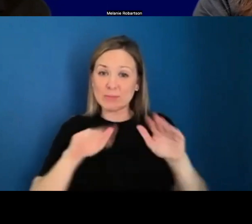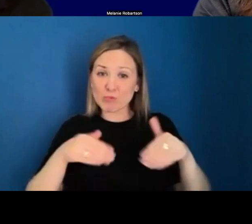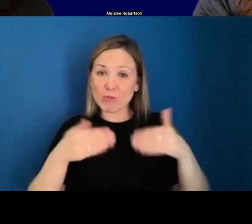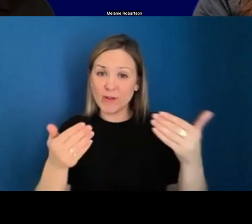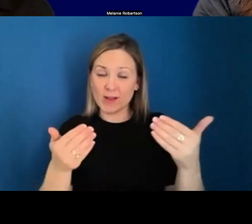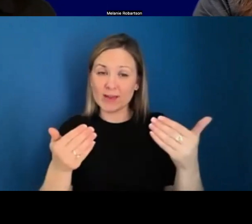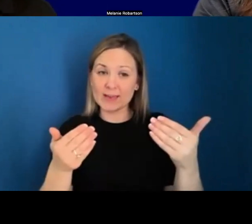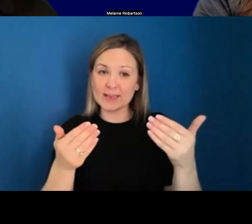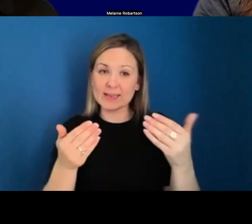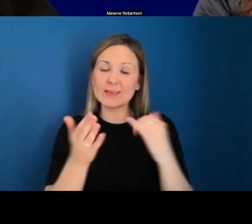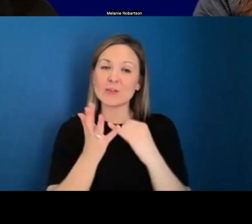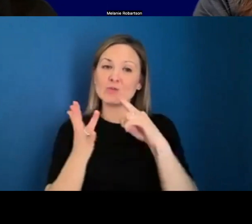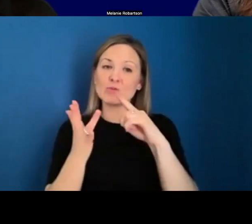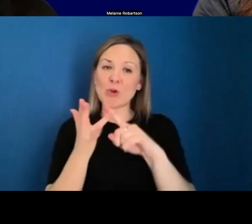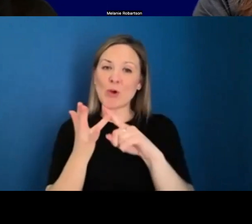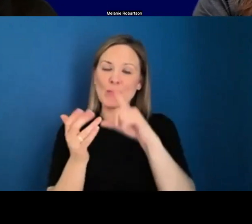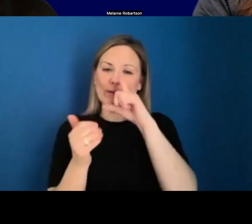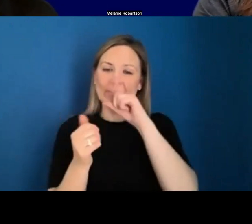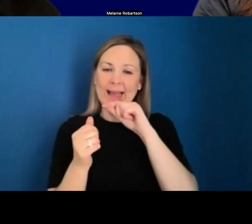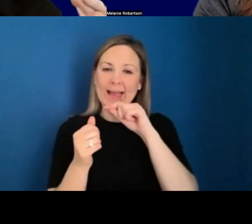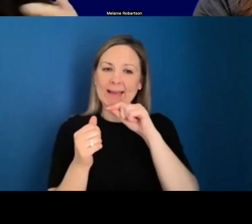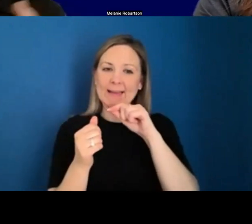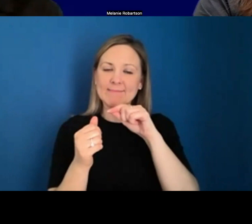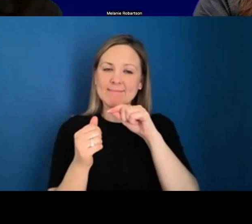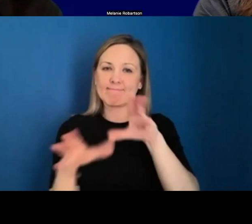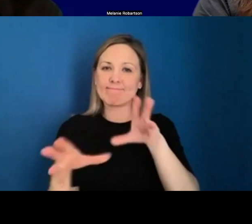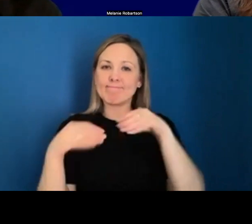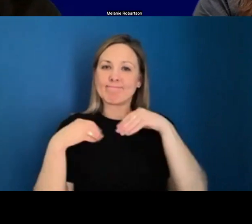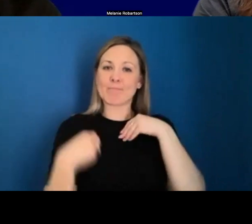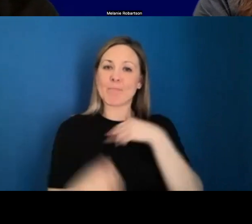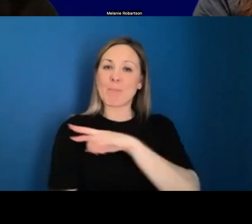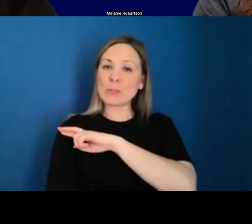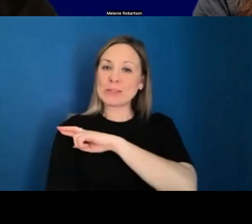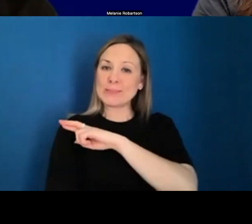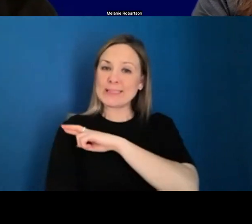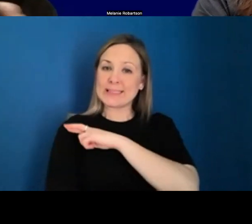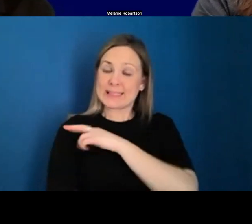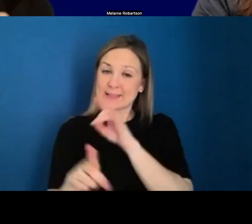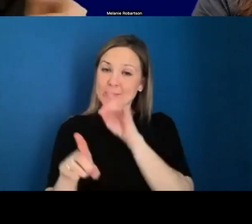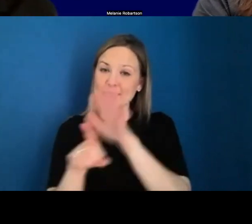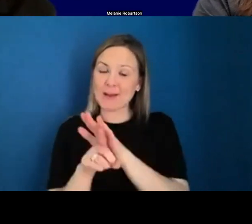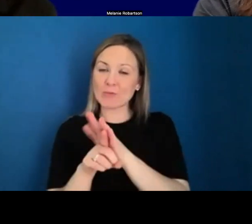can take some of that responsibility themselves to go through this method, but it is also important